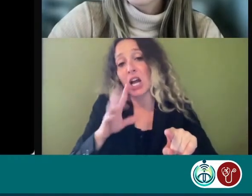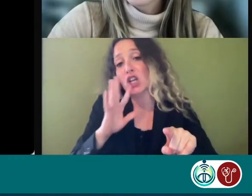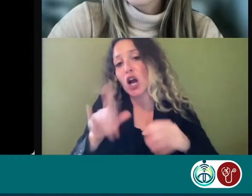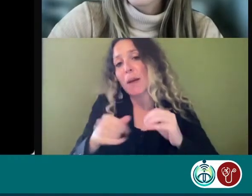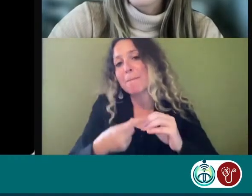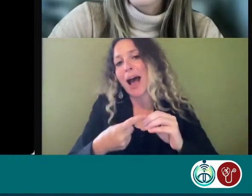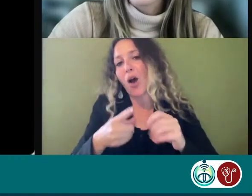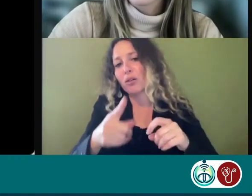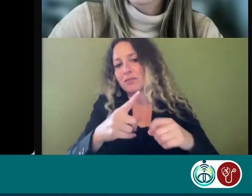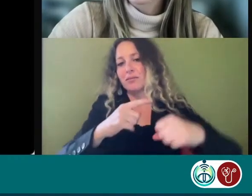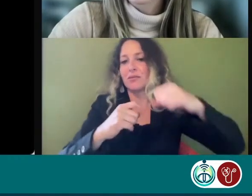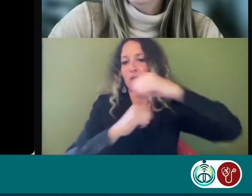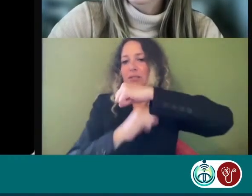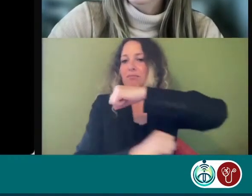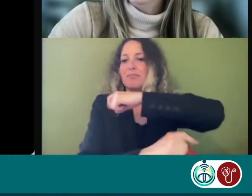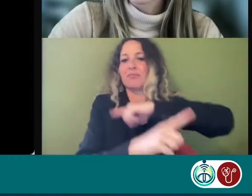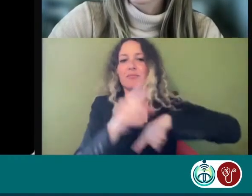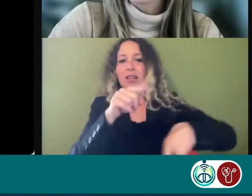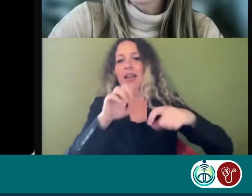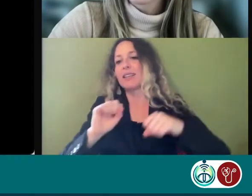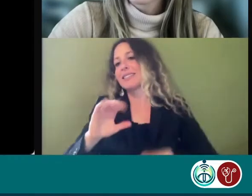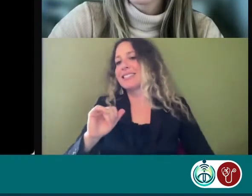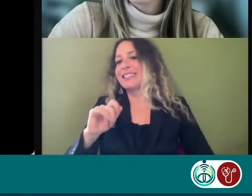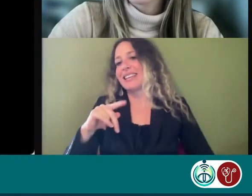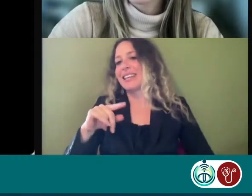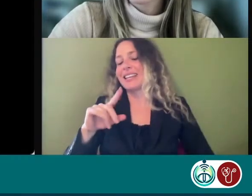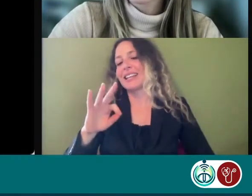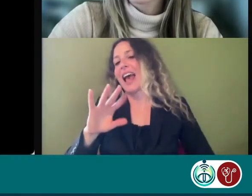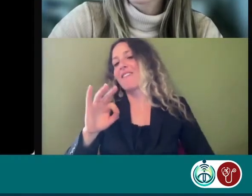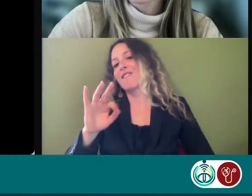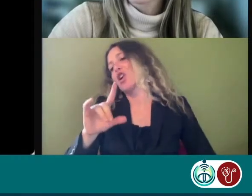the theme here is how can we provide scaffolding for telehealth, scaffolding on how to use it.